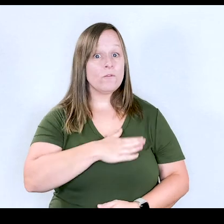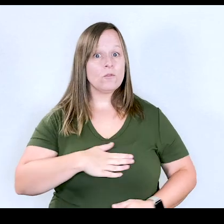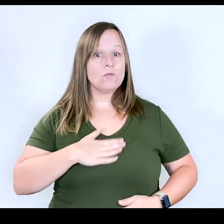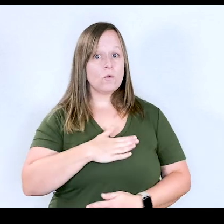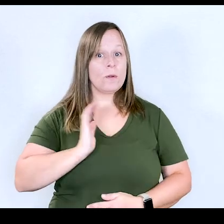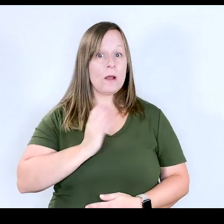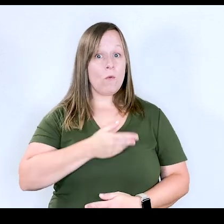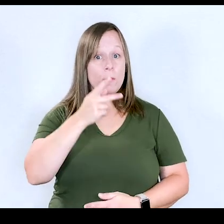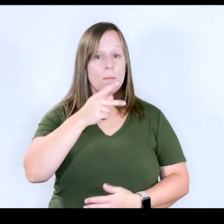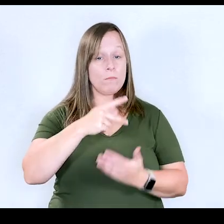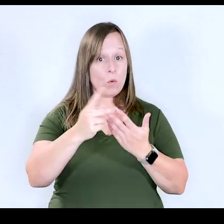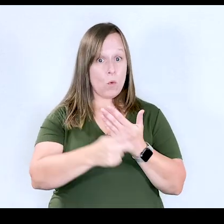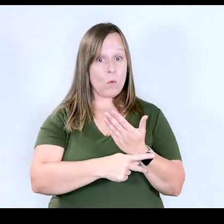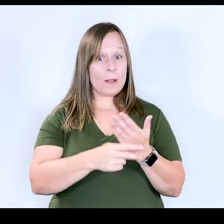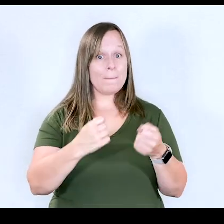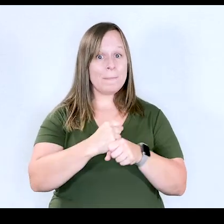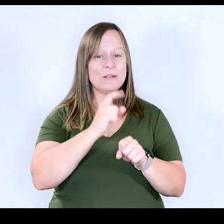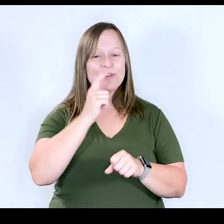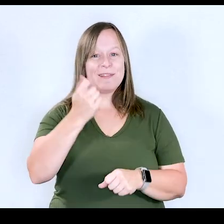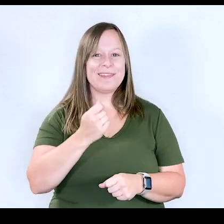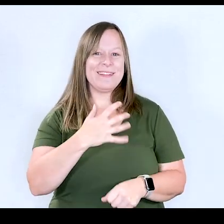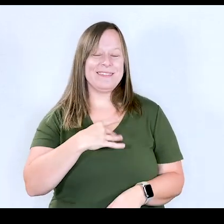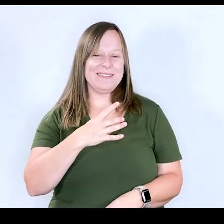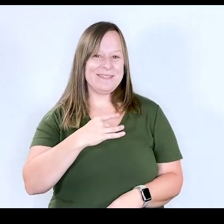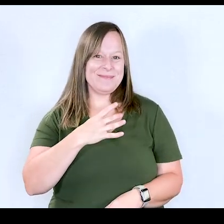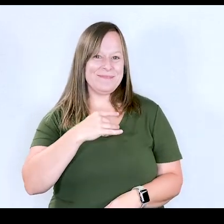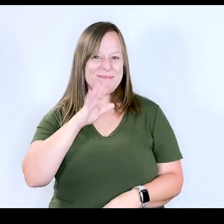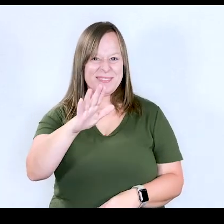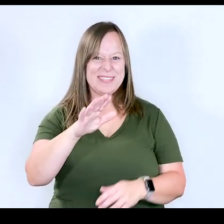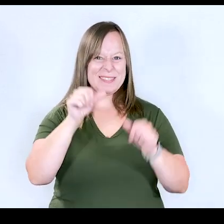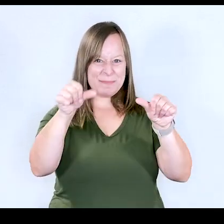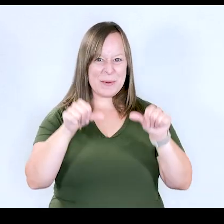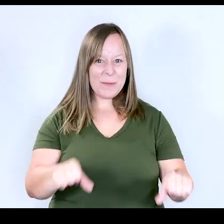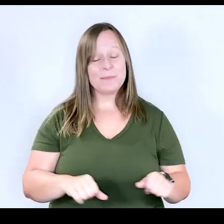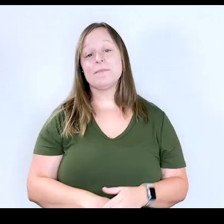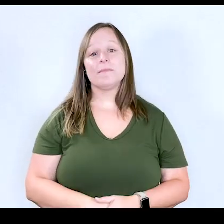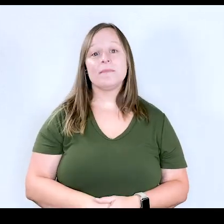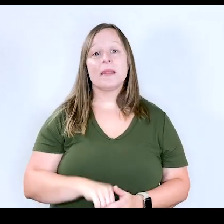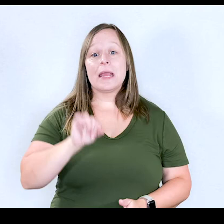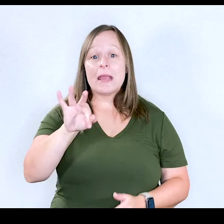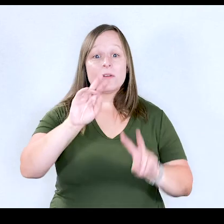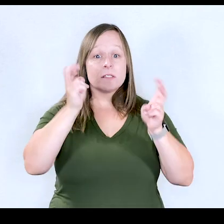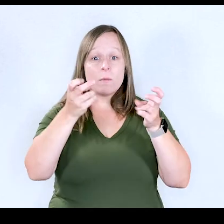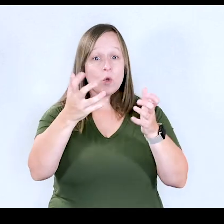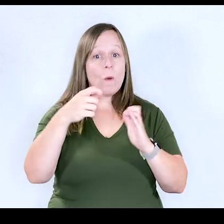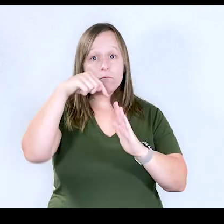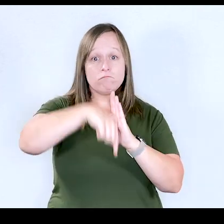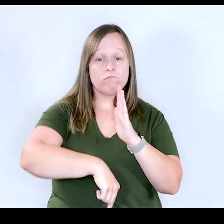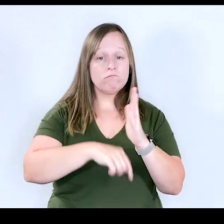If you enjoyed our program, make sure to subscribe, like, and share this post. If there is a subject you would like